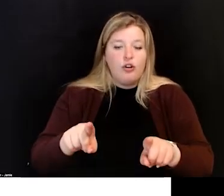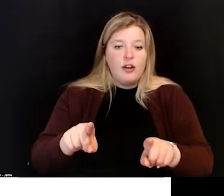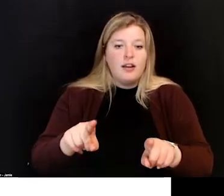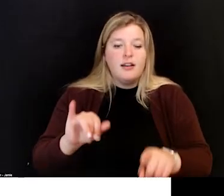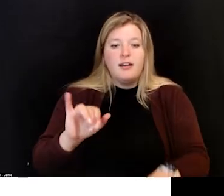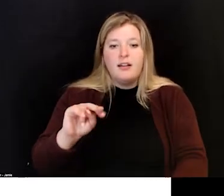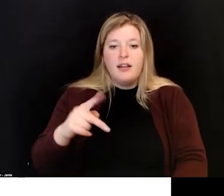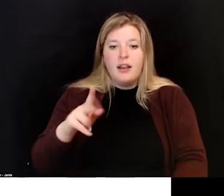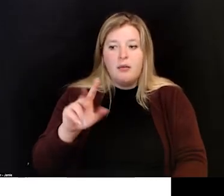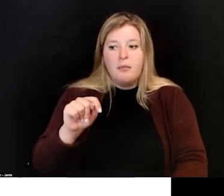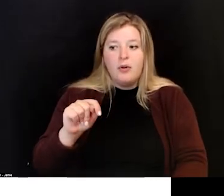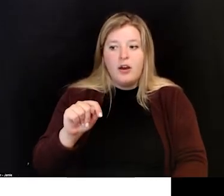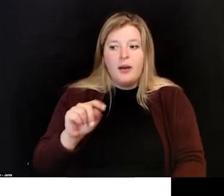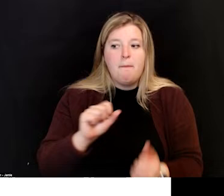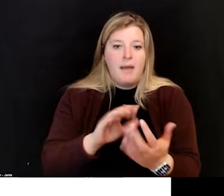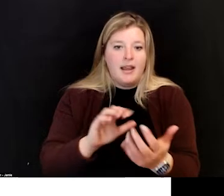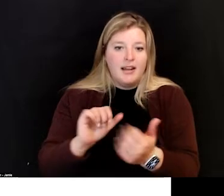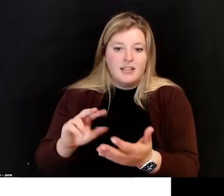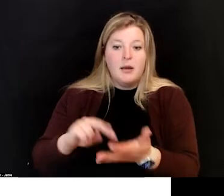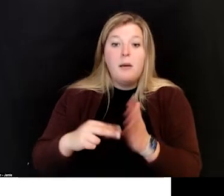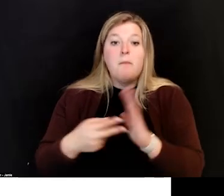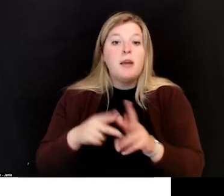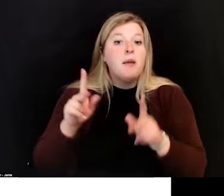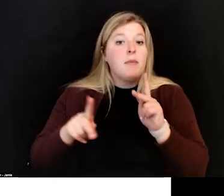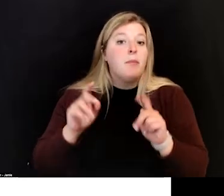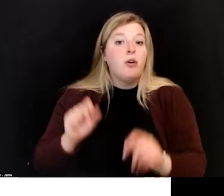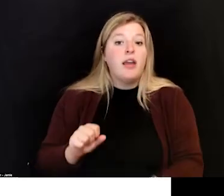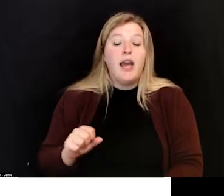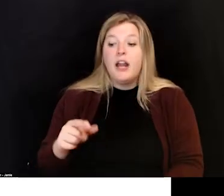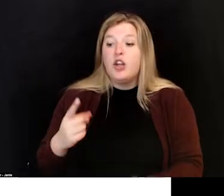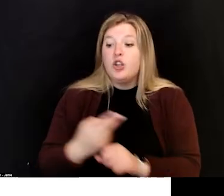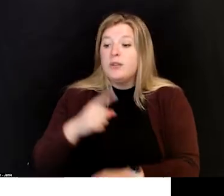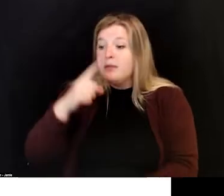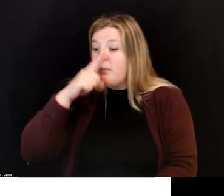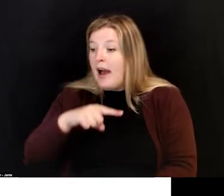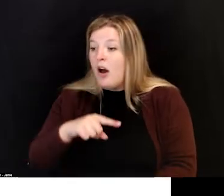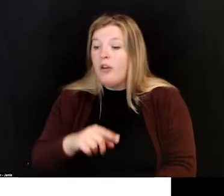is about letting people switch from the mouse to the keyboard to voice interaction and back and forth